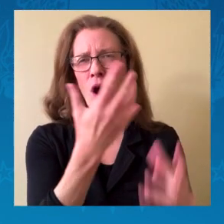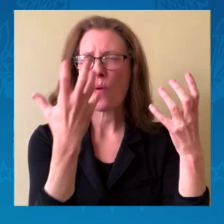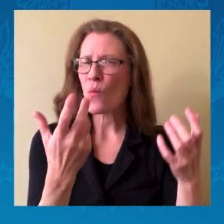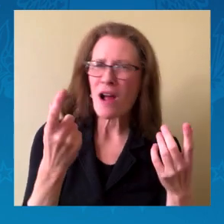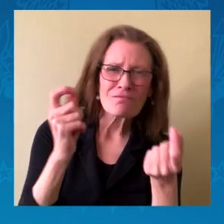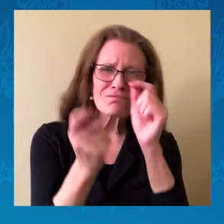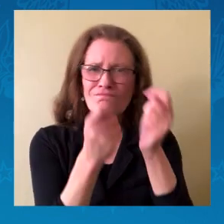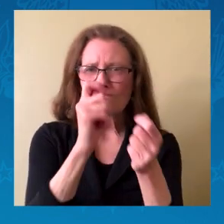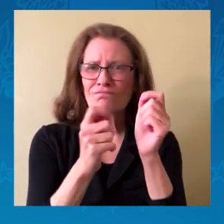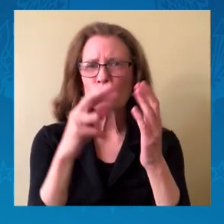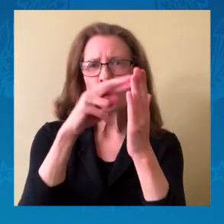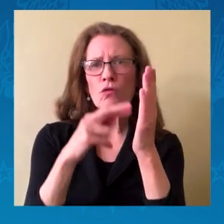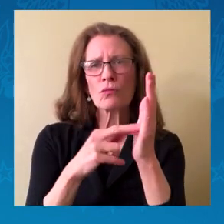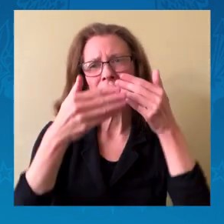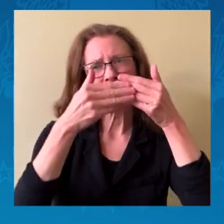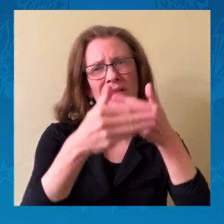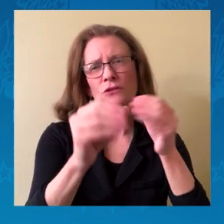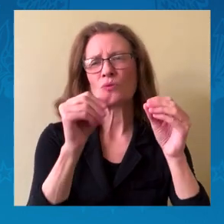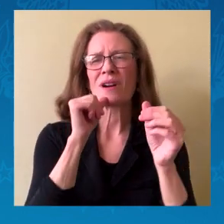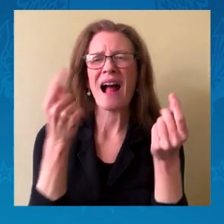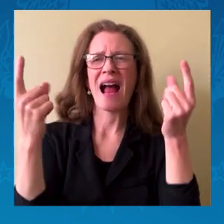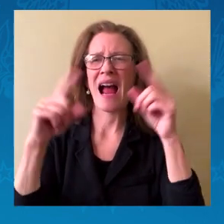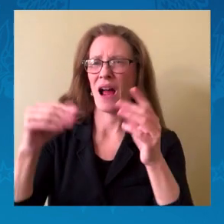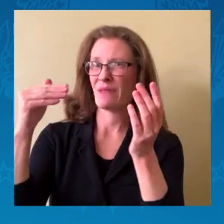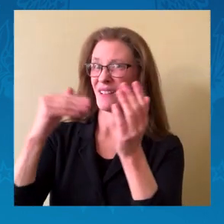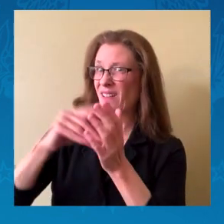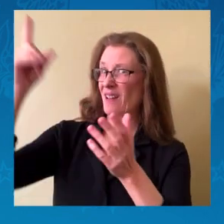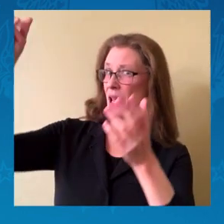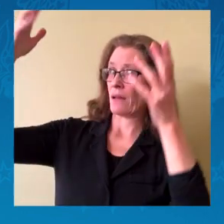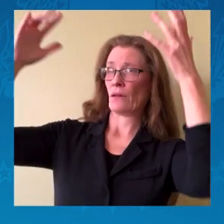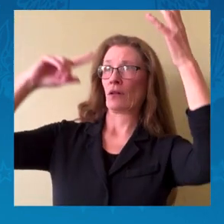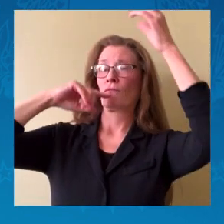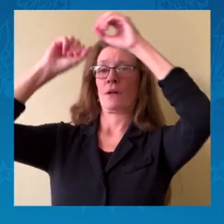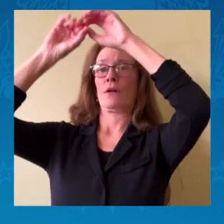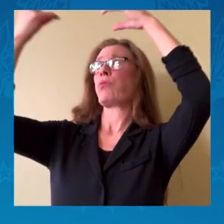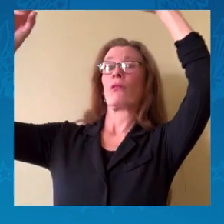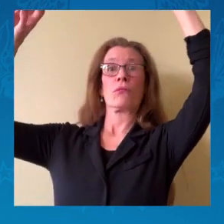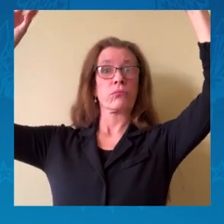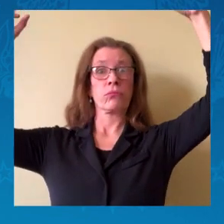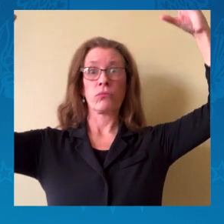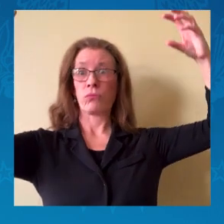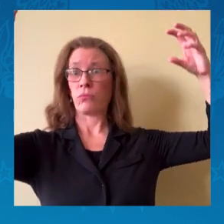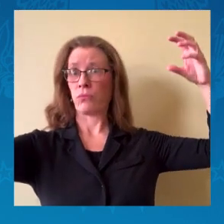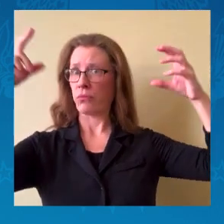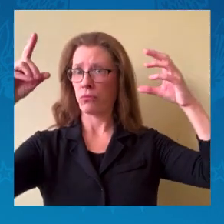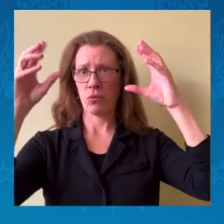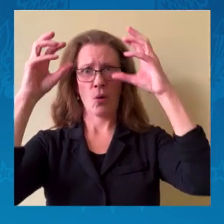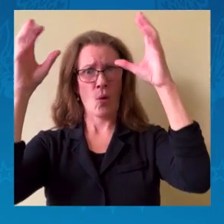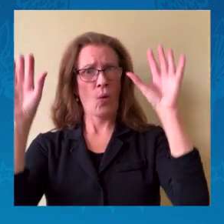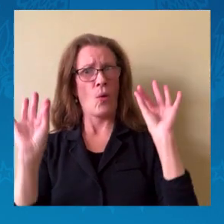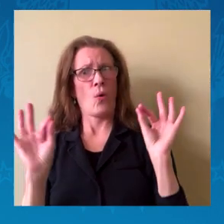So that really requires a shared understanding of what we're trying to do in terms of responsible behavior in space.